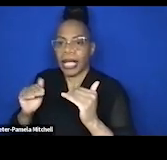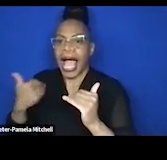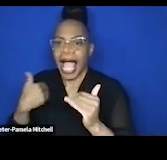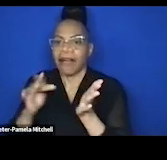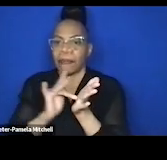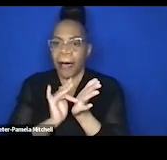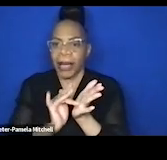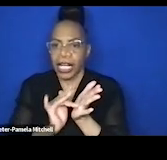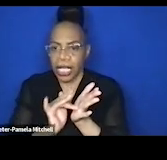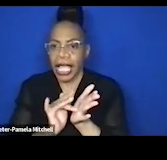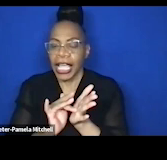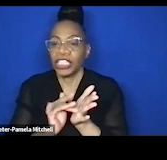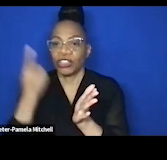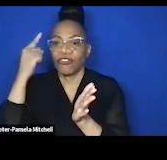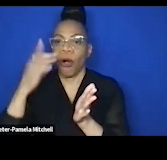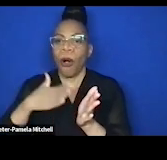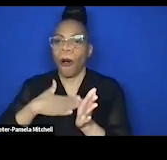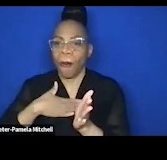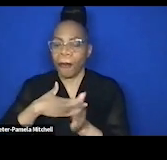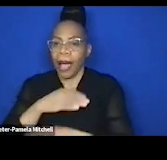My blood pressure, it was triple digit.